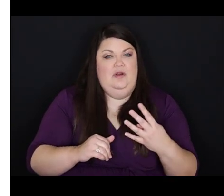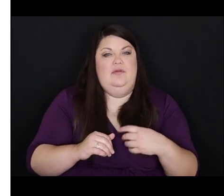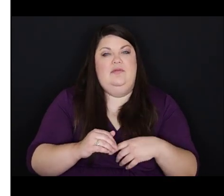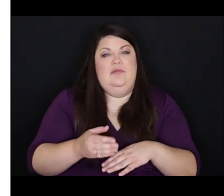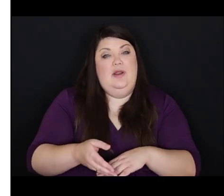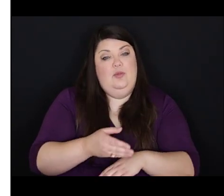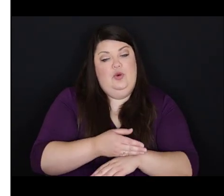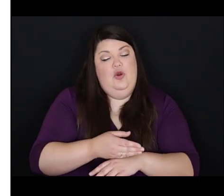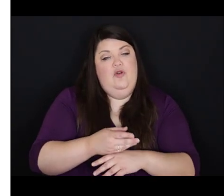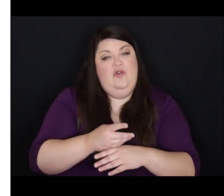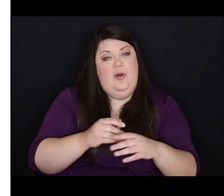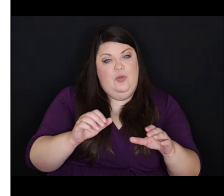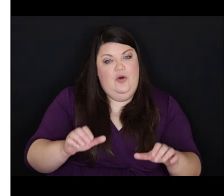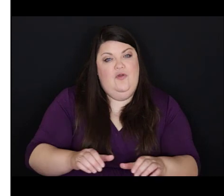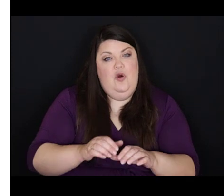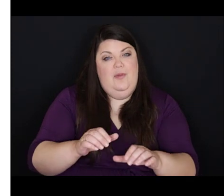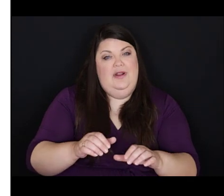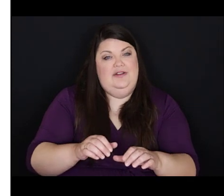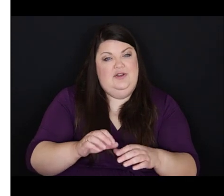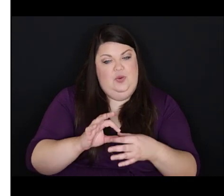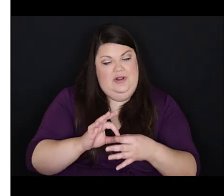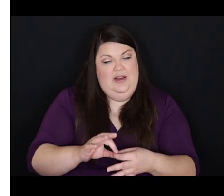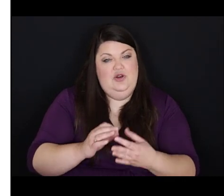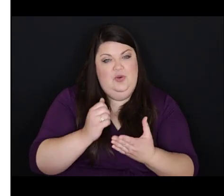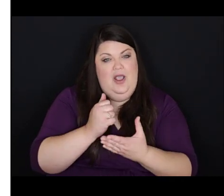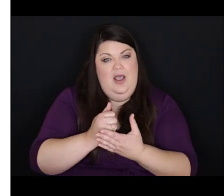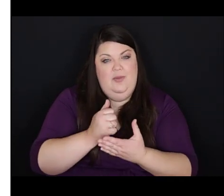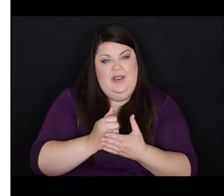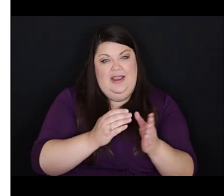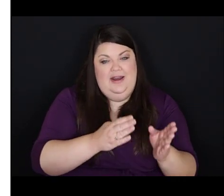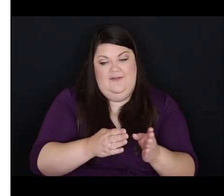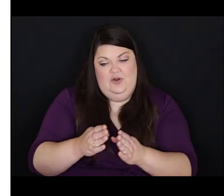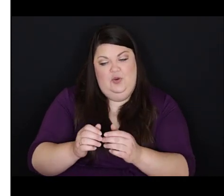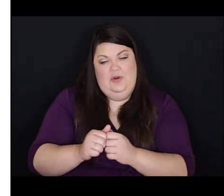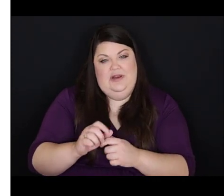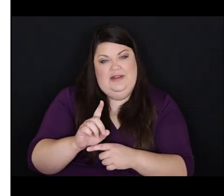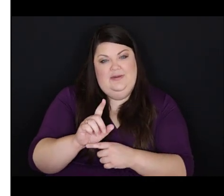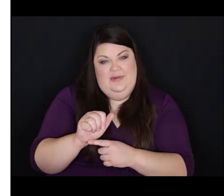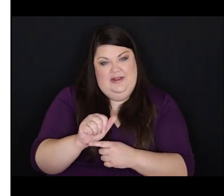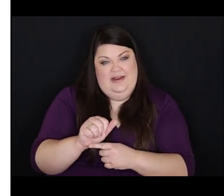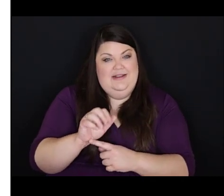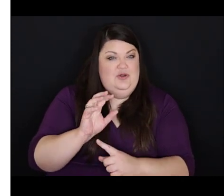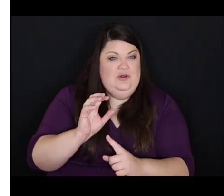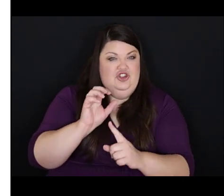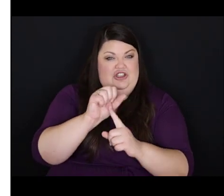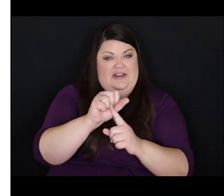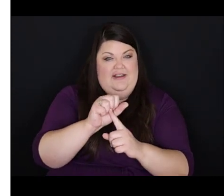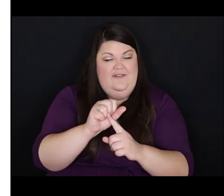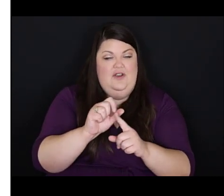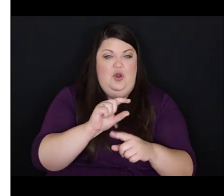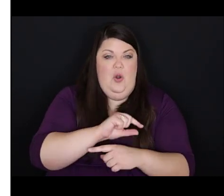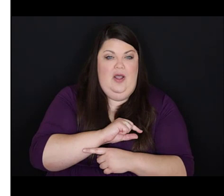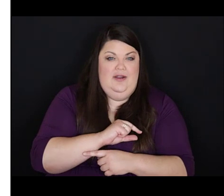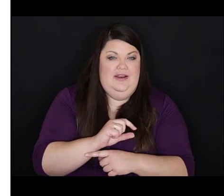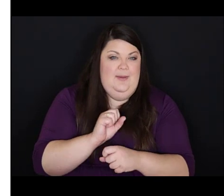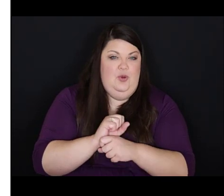performance related to helping individuals with disabilities achieve quality employment outcomes.